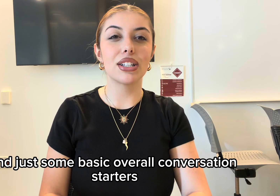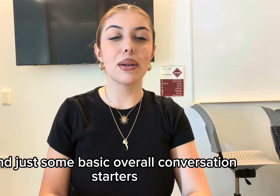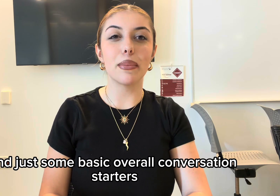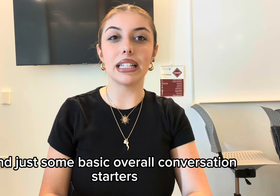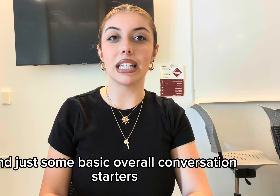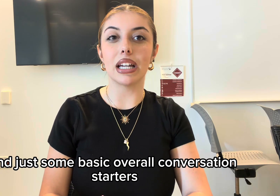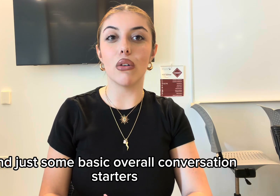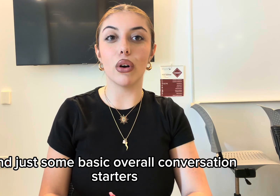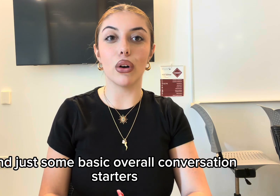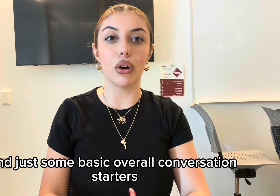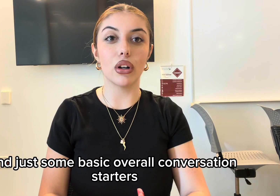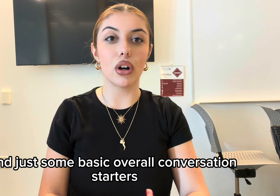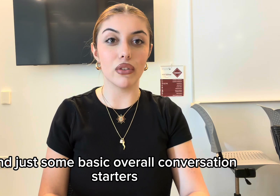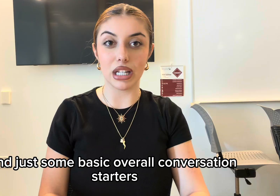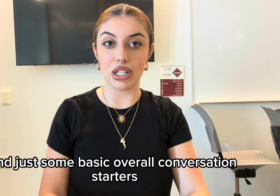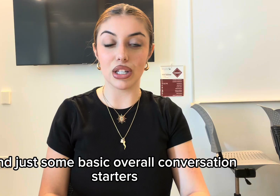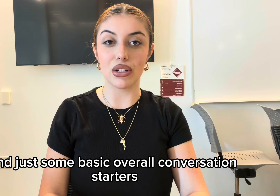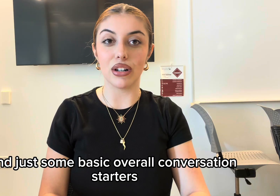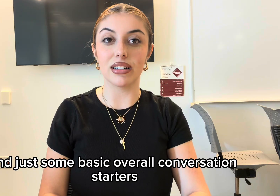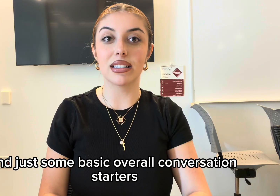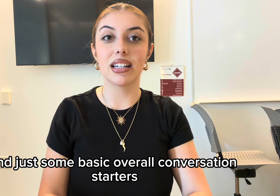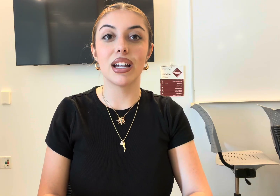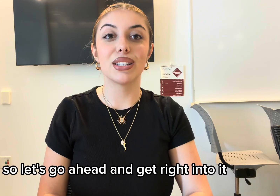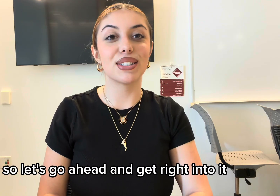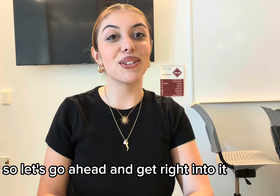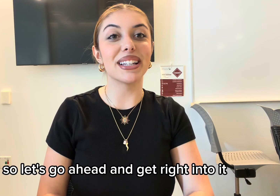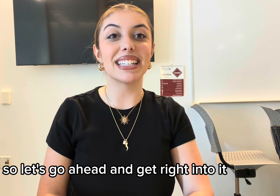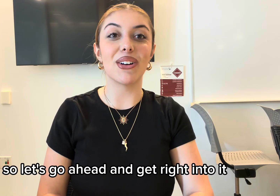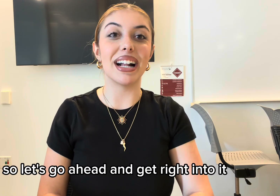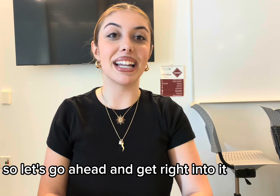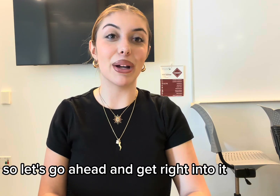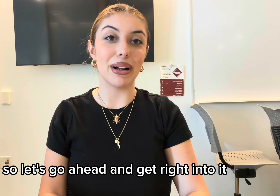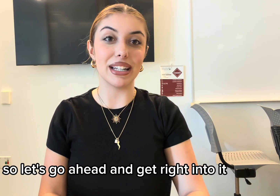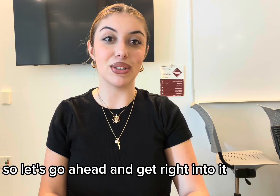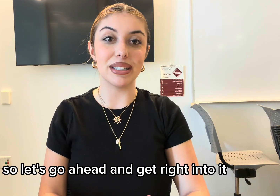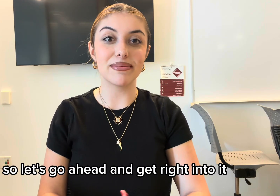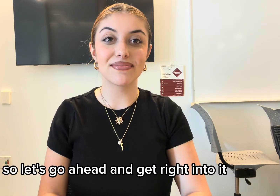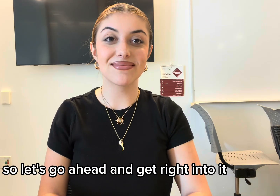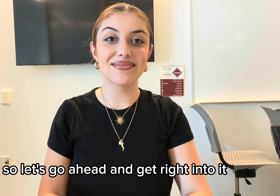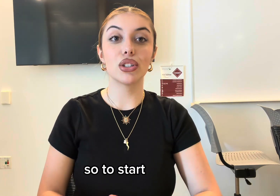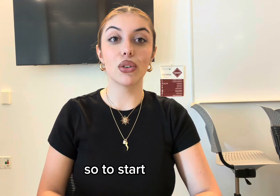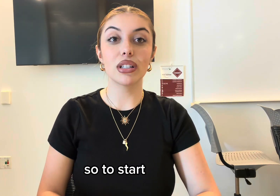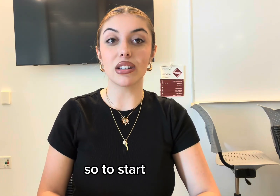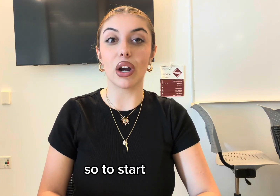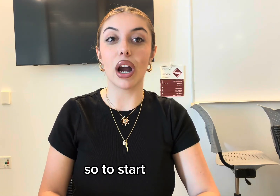just some basic overall conversation starters. So, let's go ahead and get right into it. So to start,